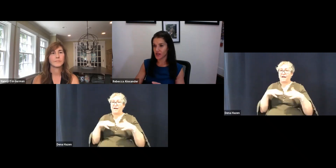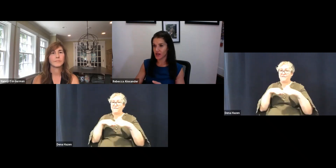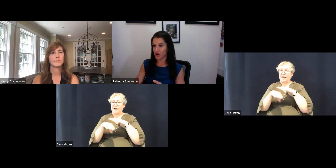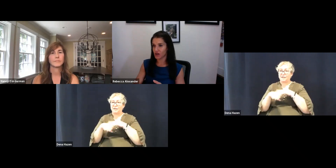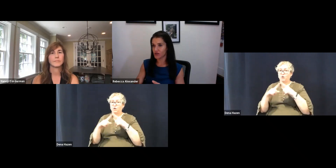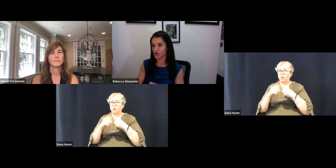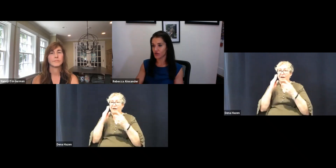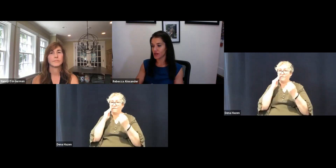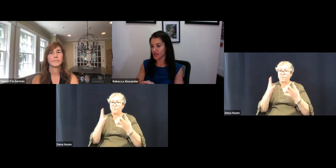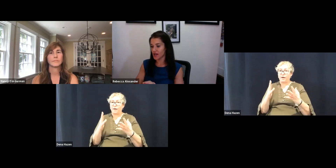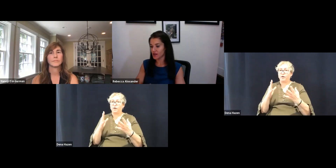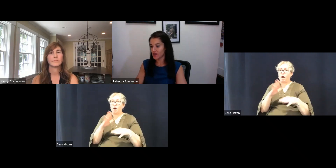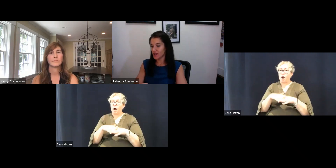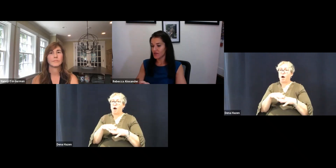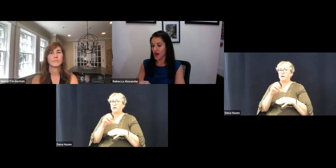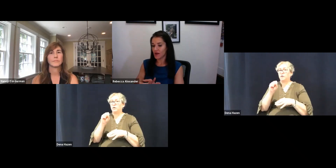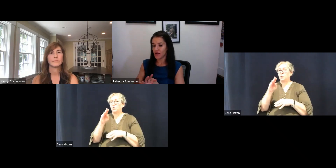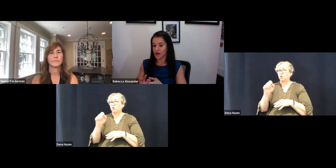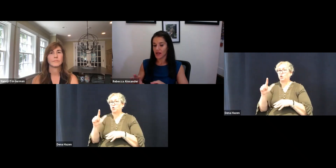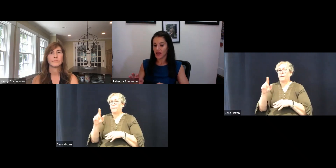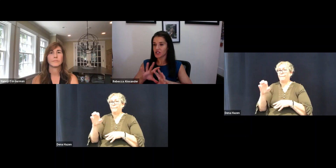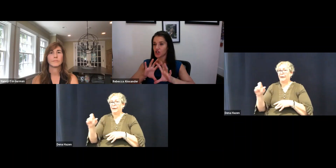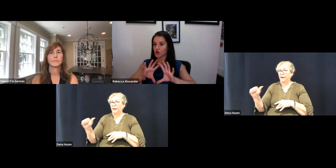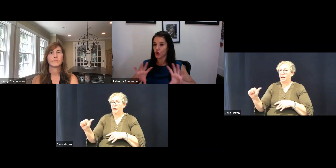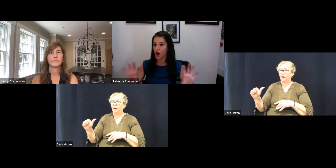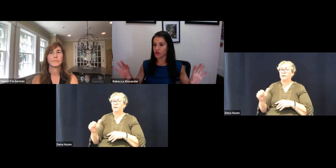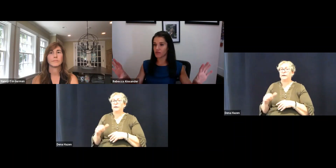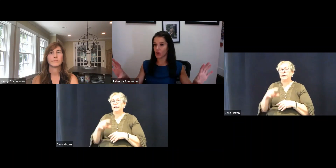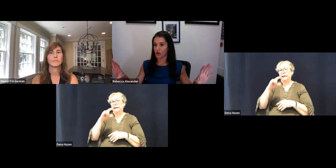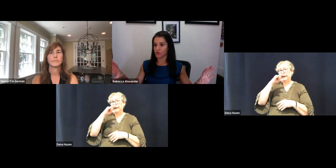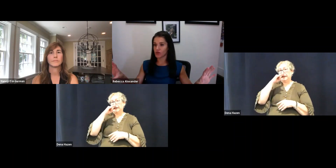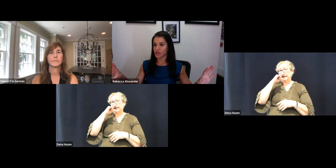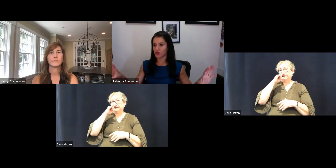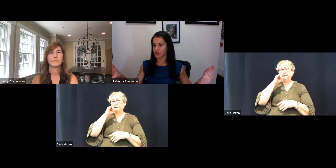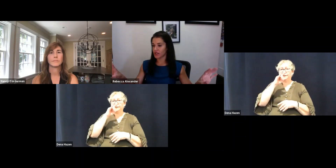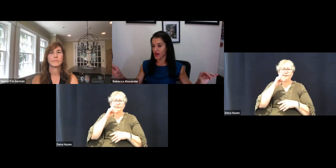like on social media, that kids across the board, particularly